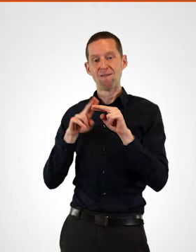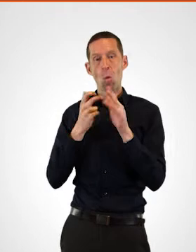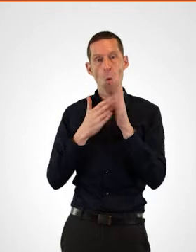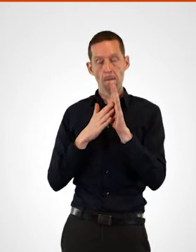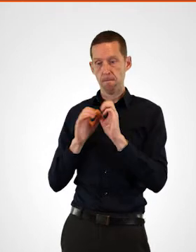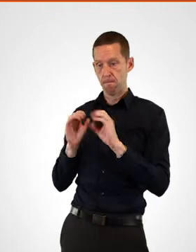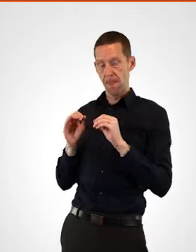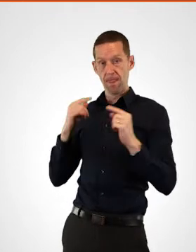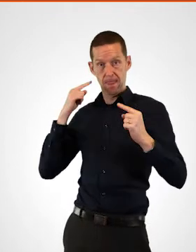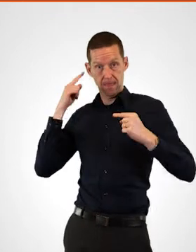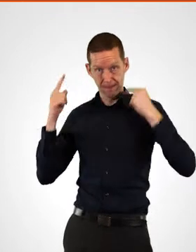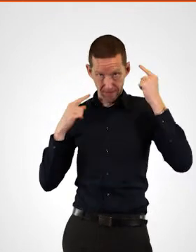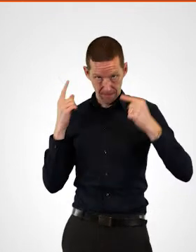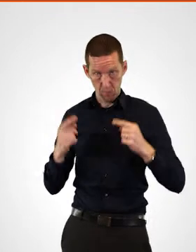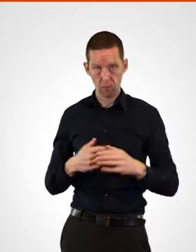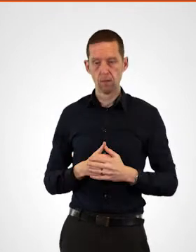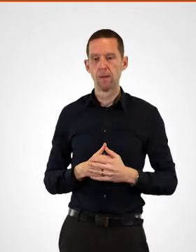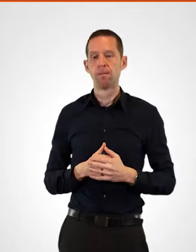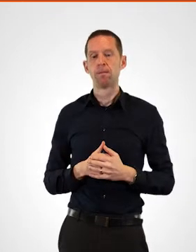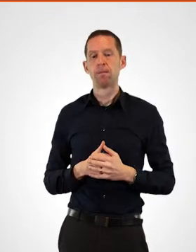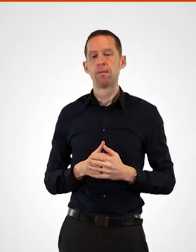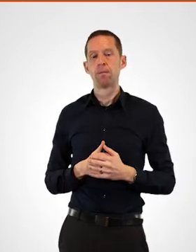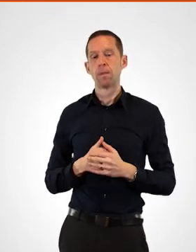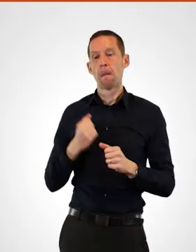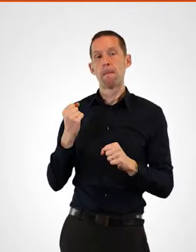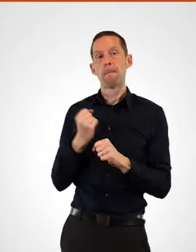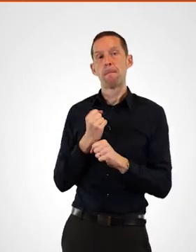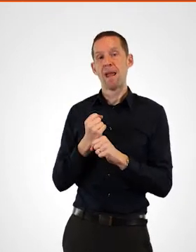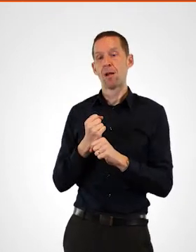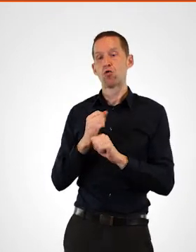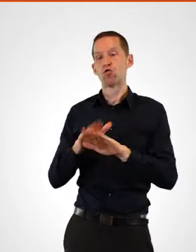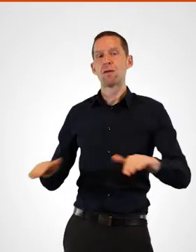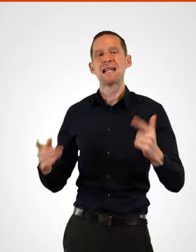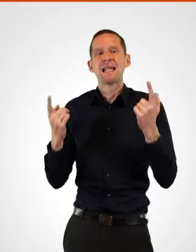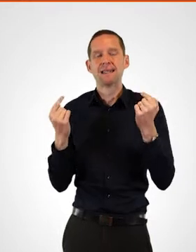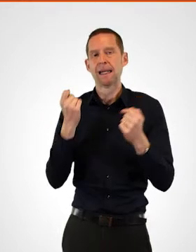did actually seem to make the understanding of the sentences much easier.